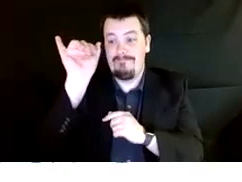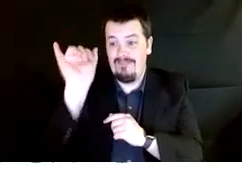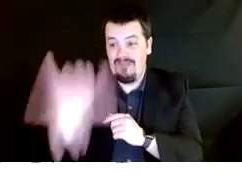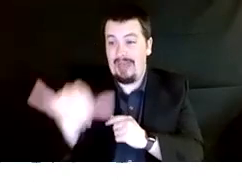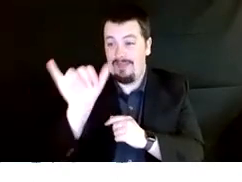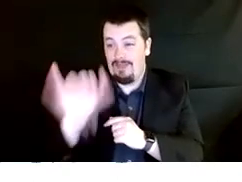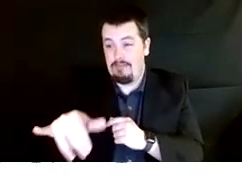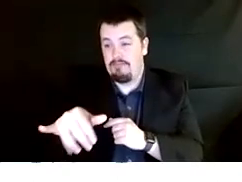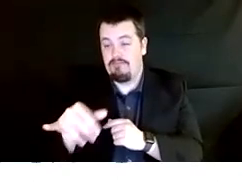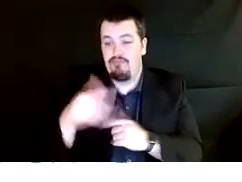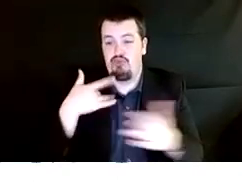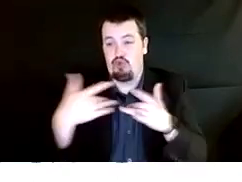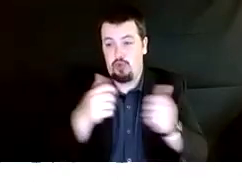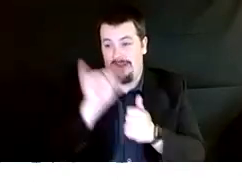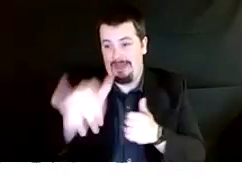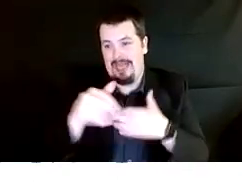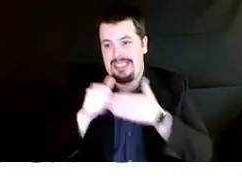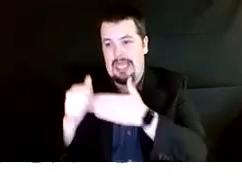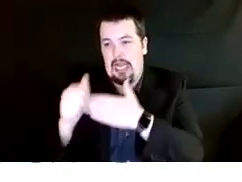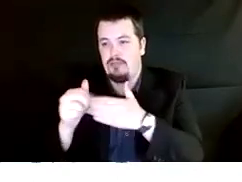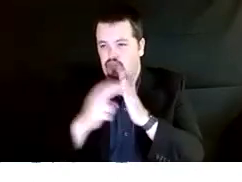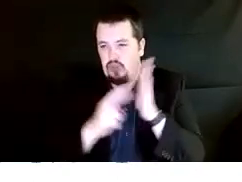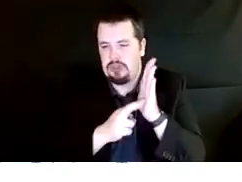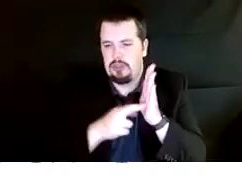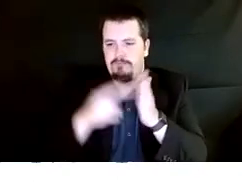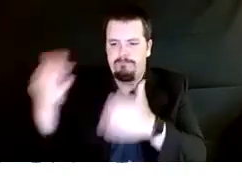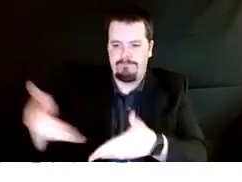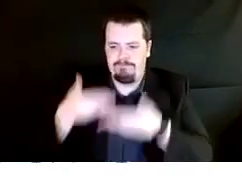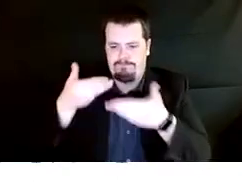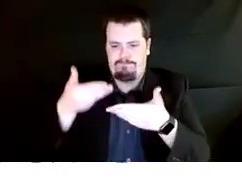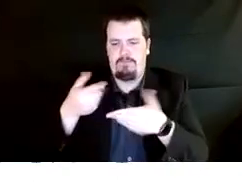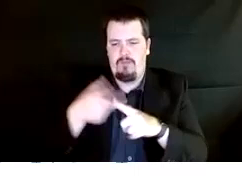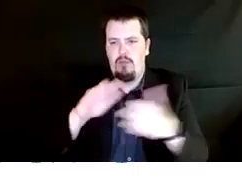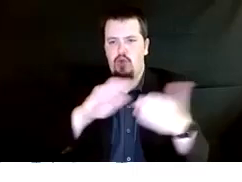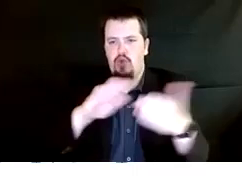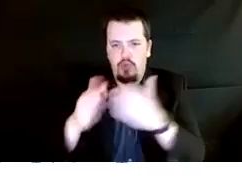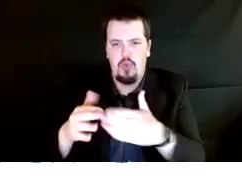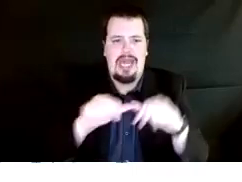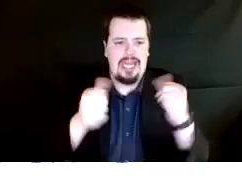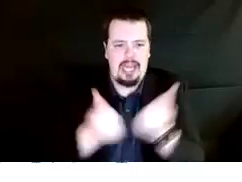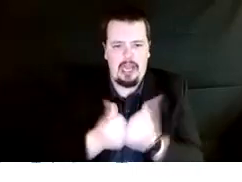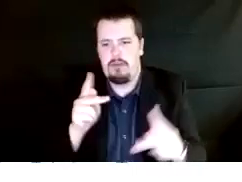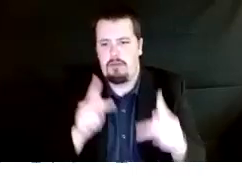concerns about that guidance was brought to us by the community, by agencies and people and was